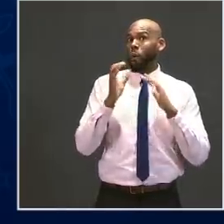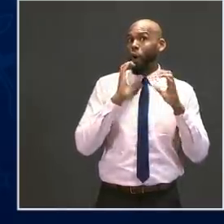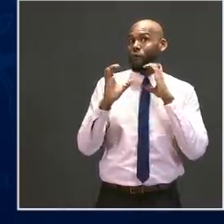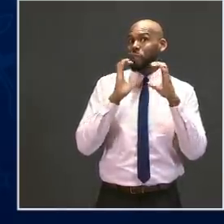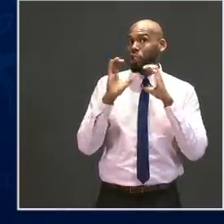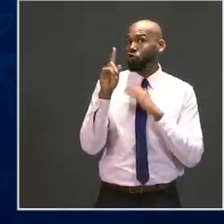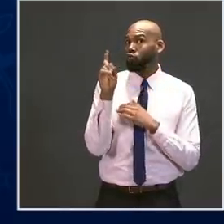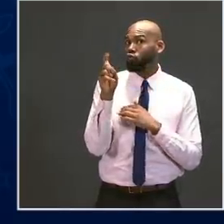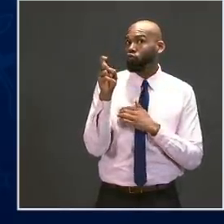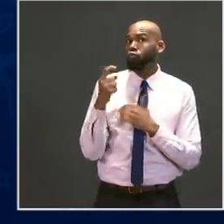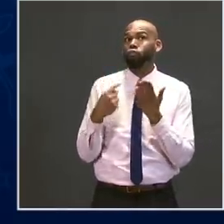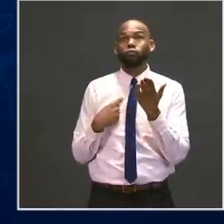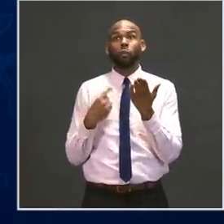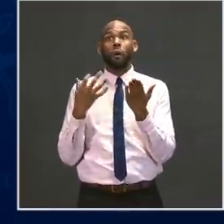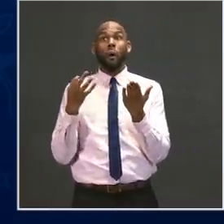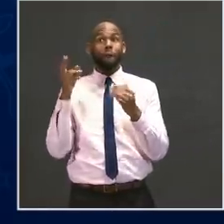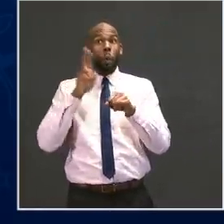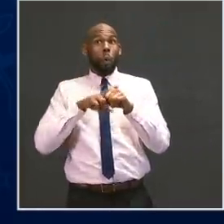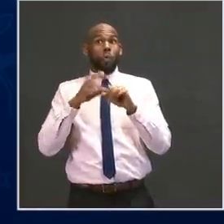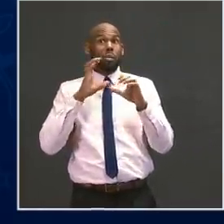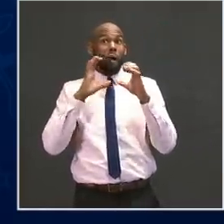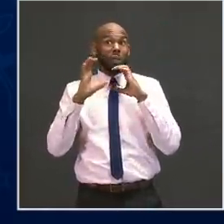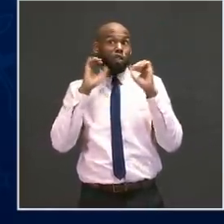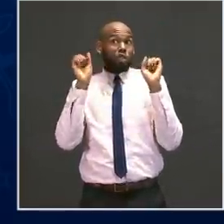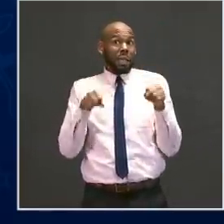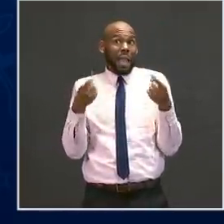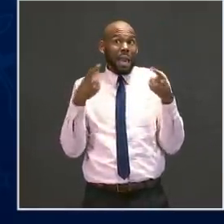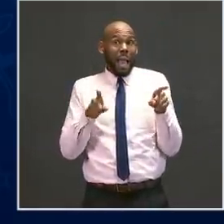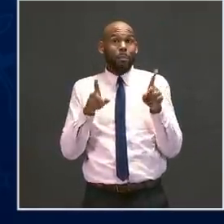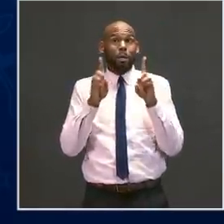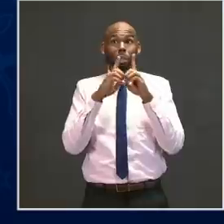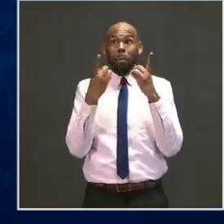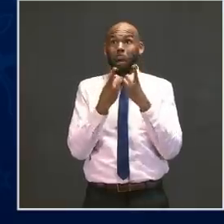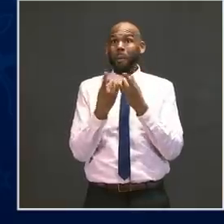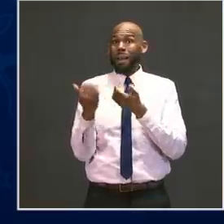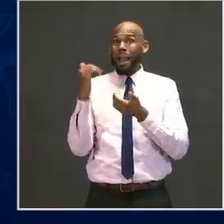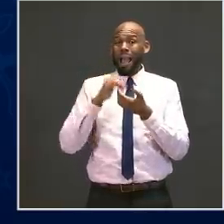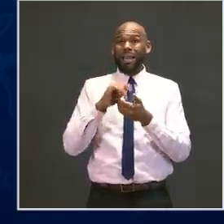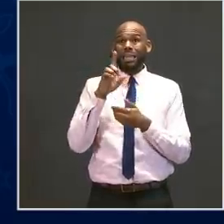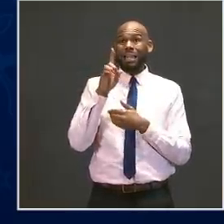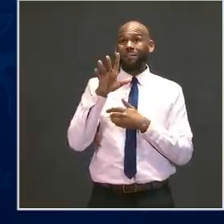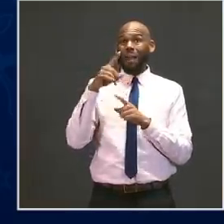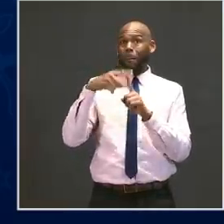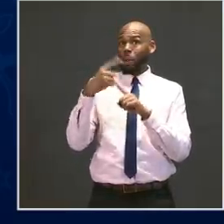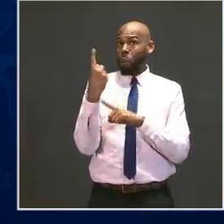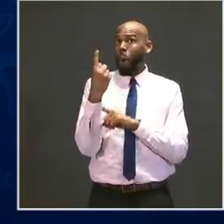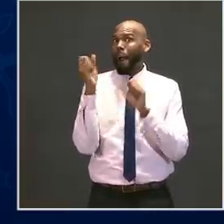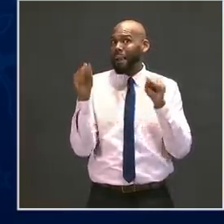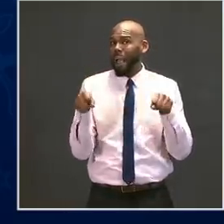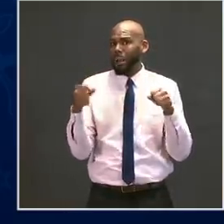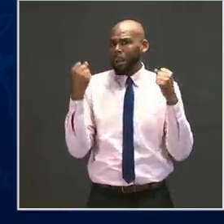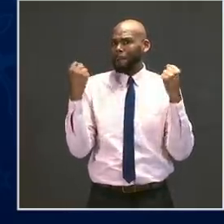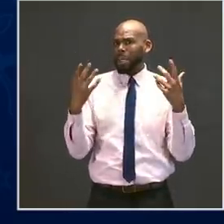there are conversations that can happen with partners and allies through the P5+1. There's plenty to do, and -- but that would be the first --